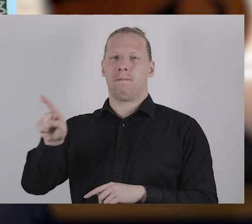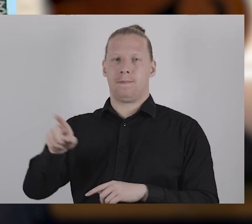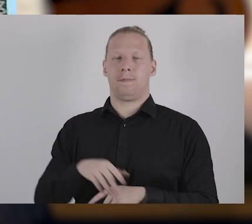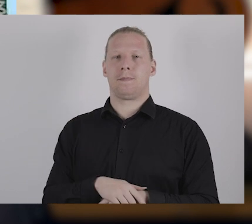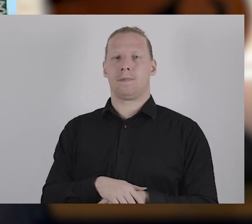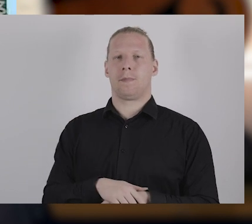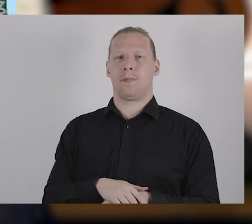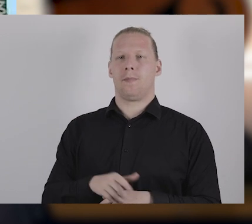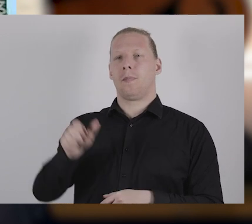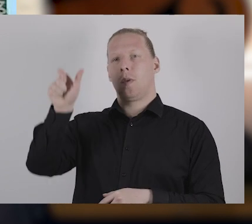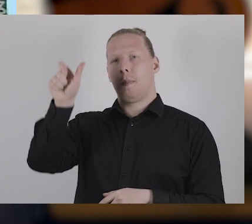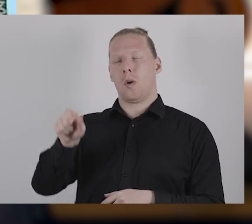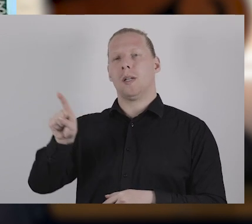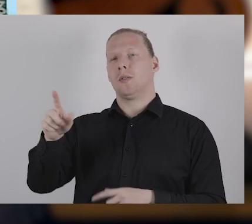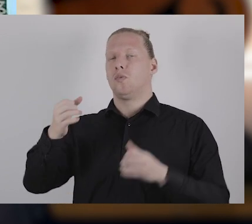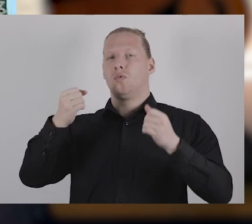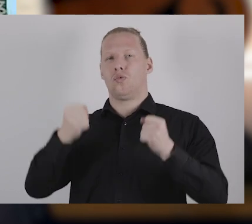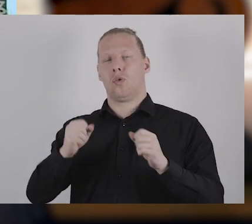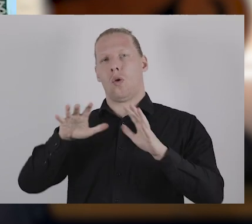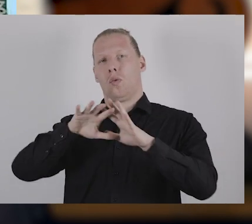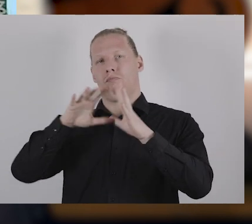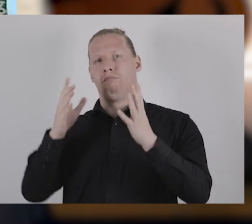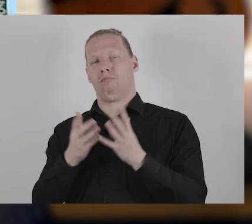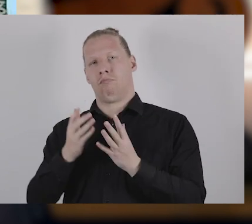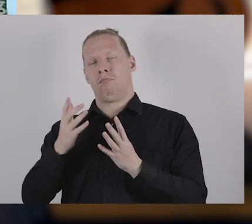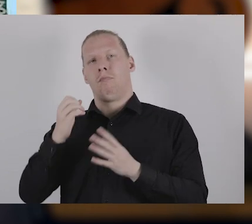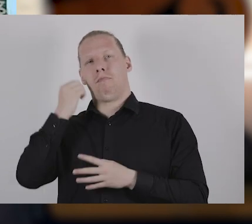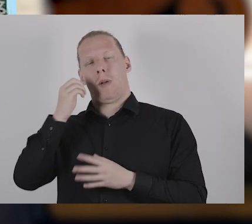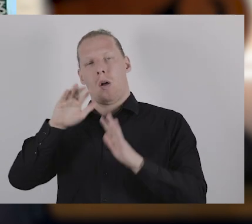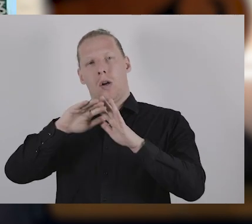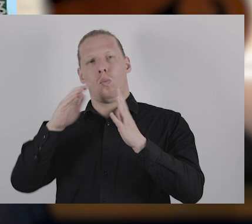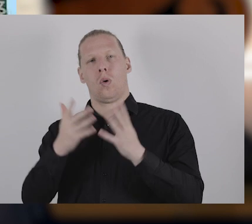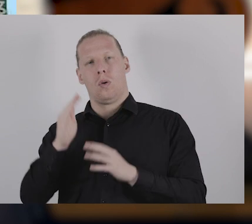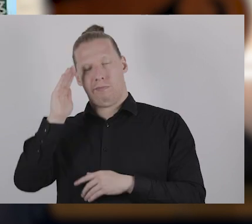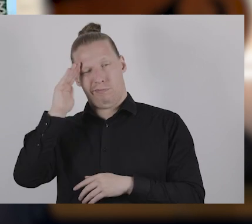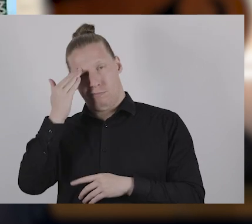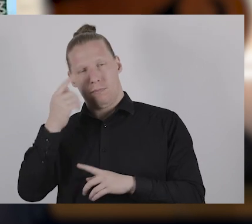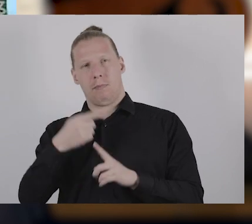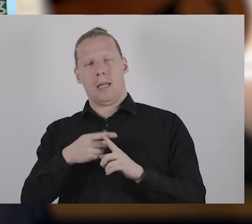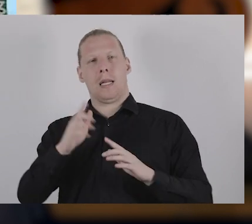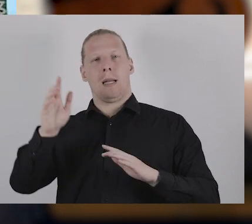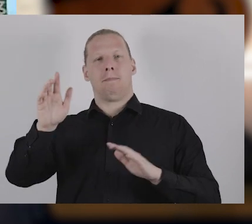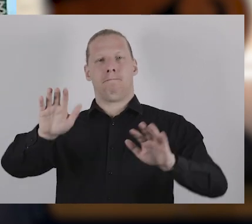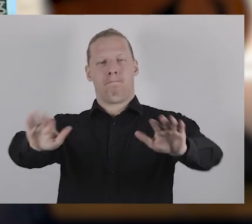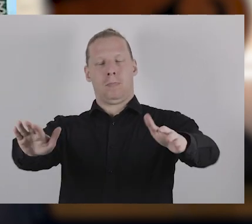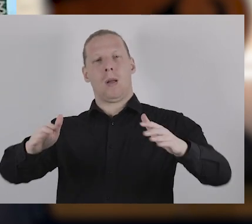Muriwai was a powerful force within kapa haka and te ao Māori and was instrumental in providing a platform and space